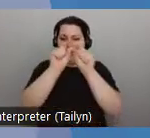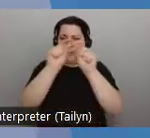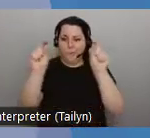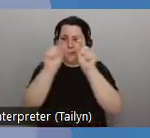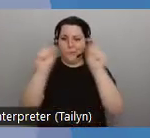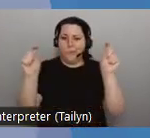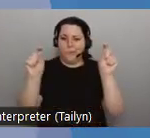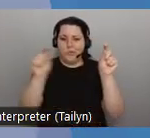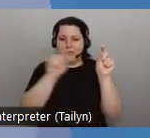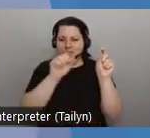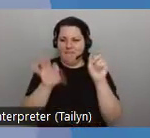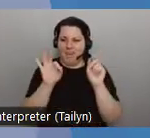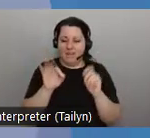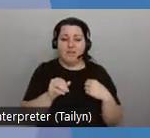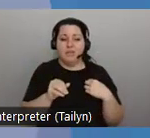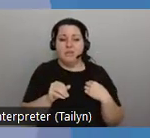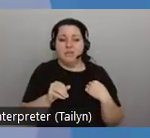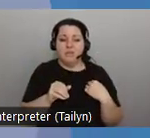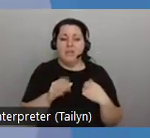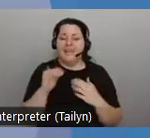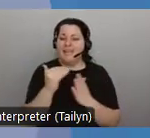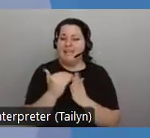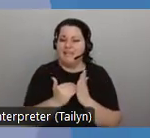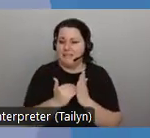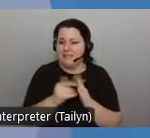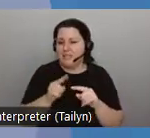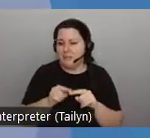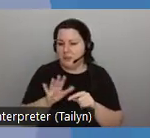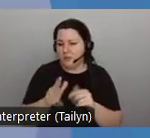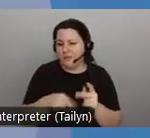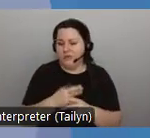different then Word and Excel and such, it's reading order is found in the arrange button and the selection pain. Also